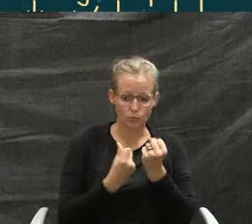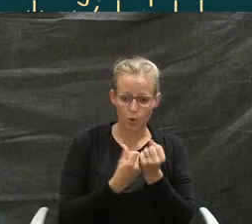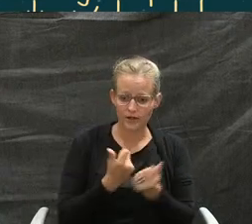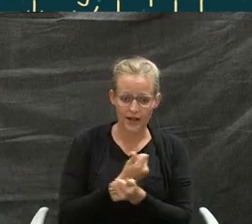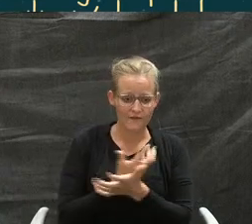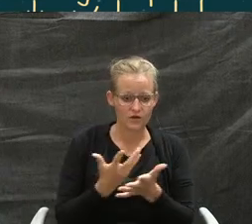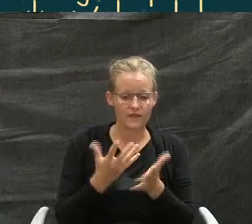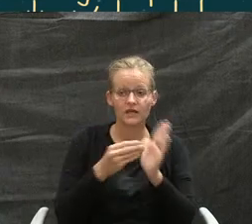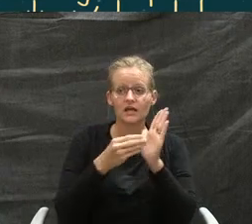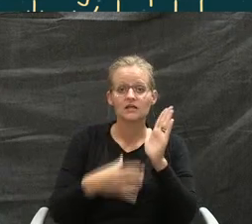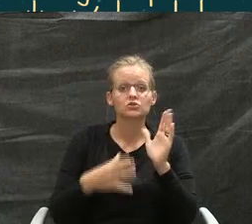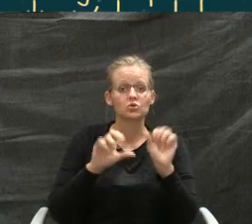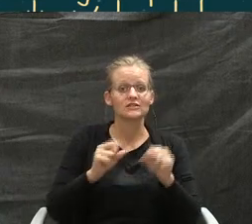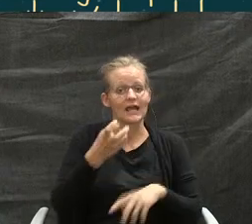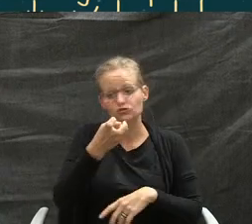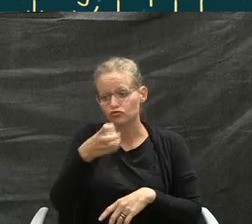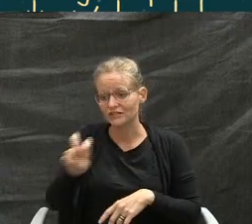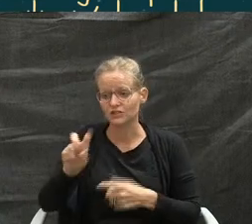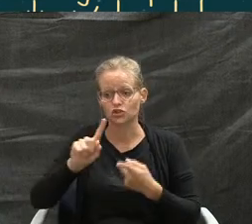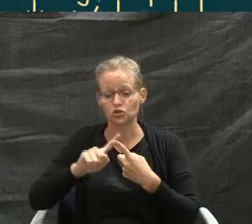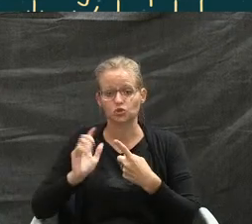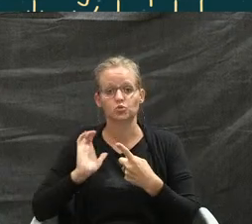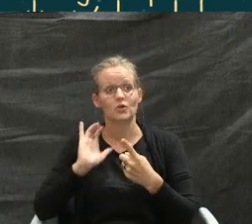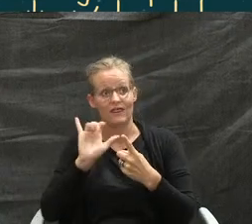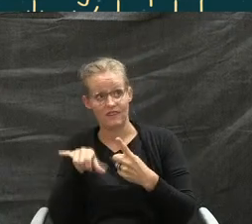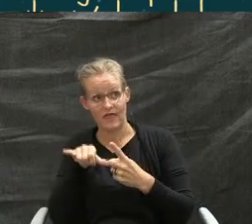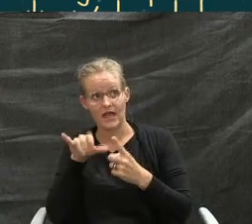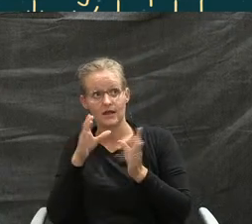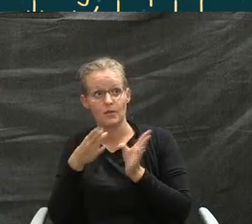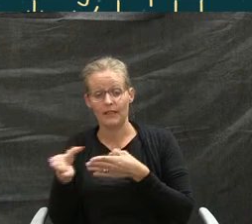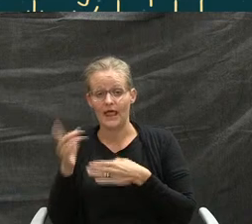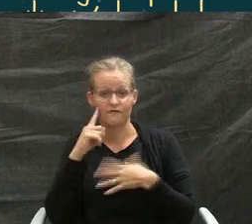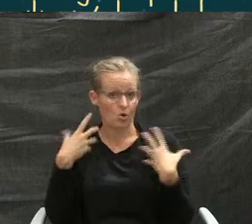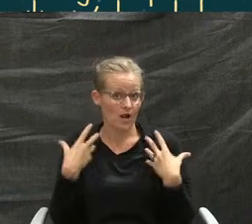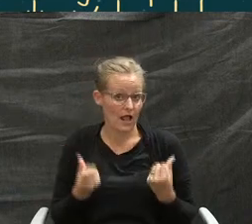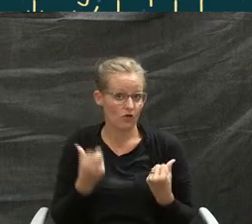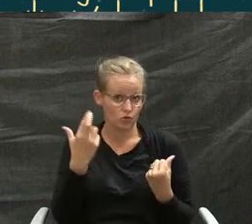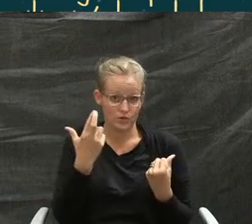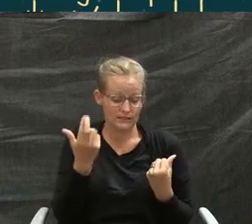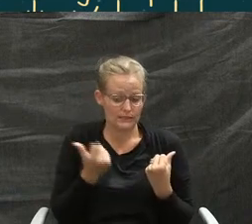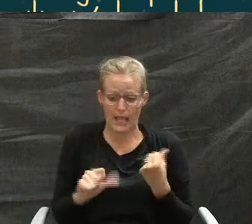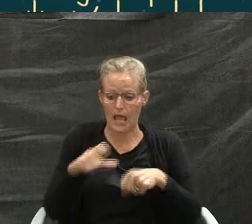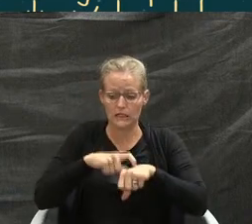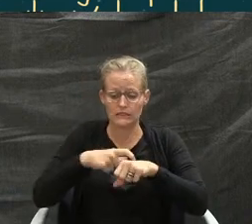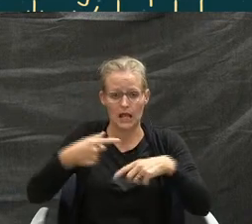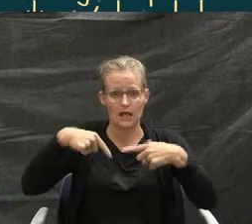transition to this plan at anytime due to health reasons and families choosing this option can transition quarterly